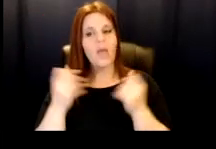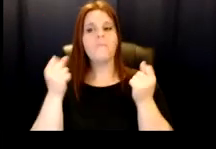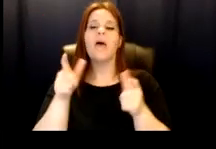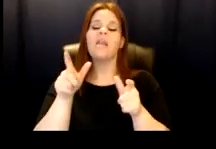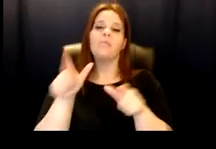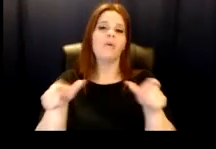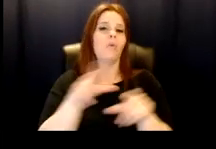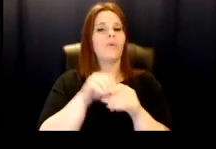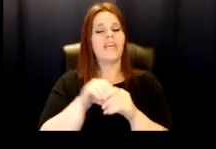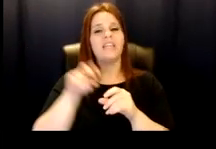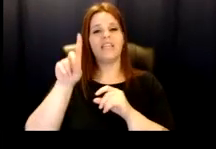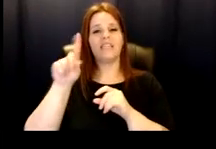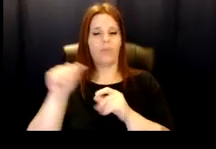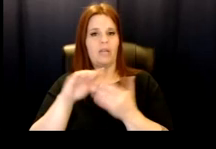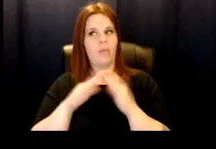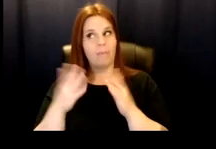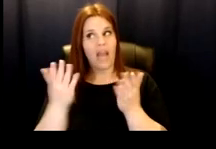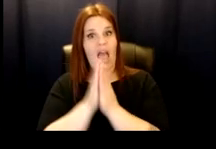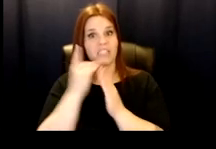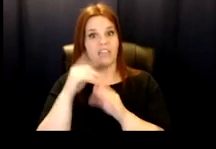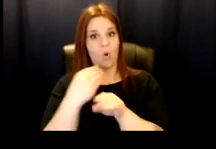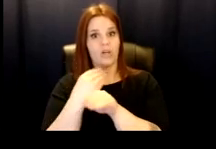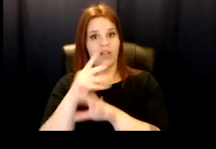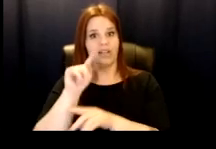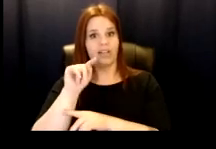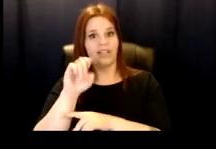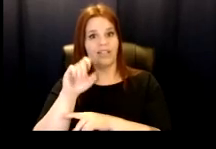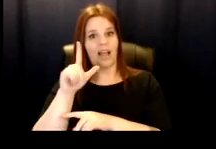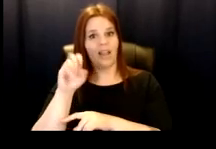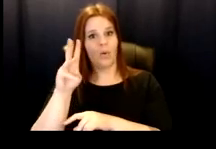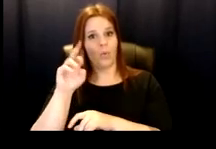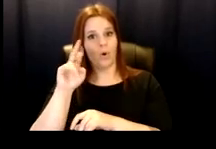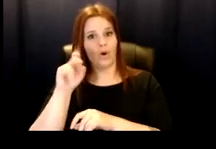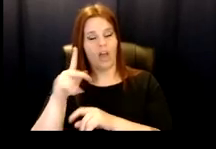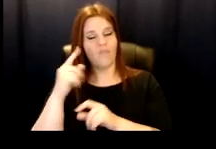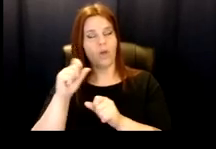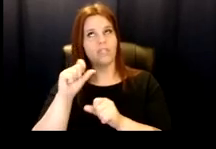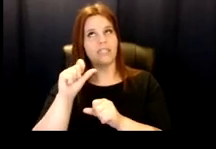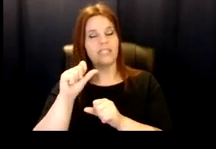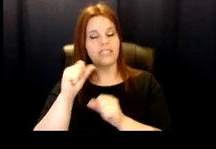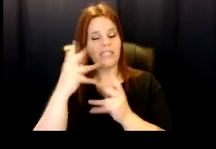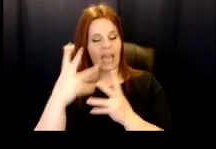a reasonable accommodation for decades. All too often individuals were told quote: This